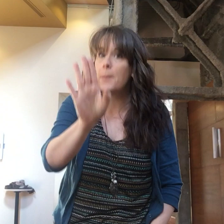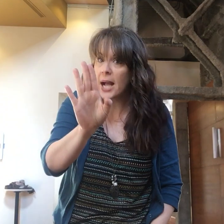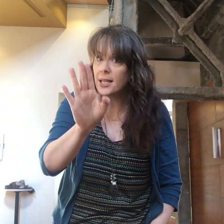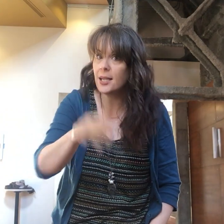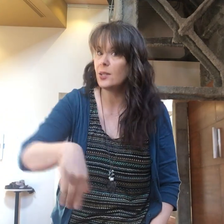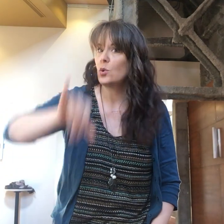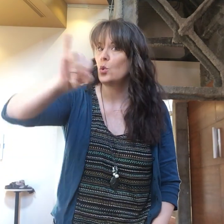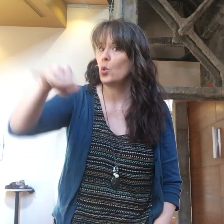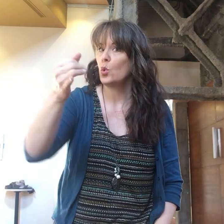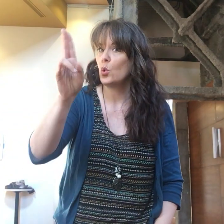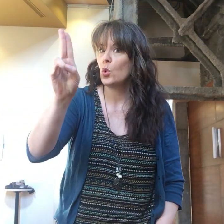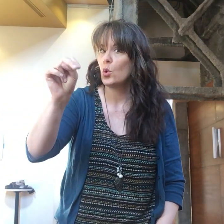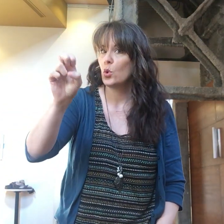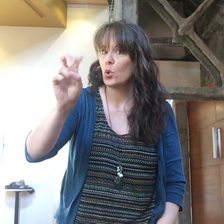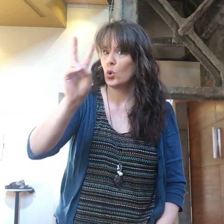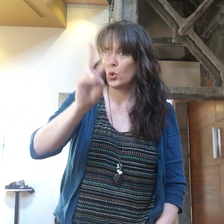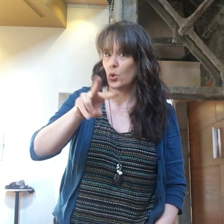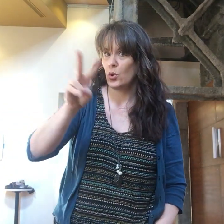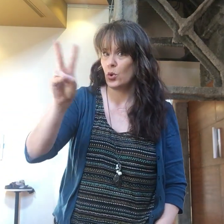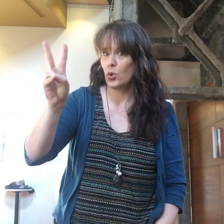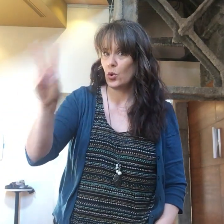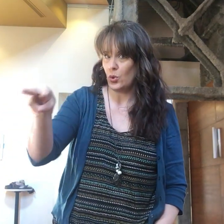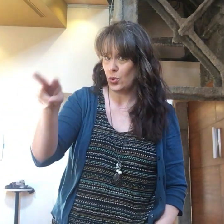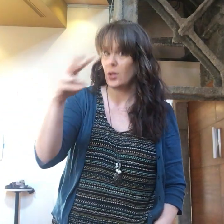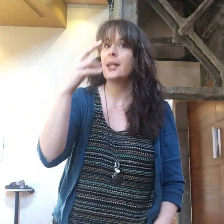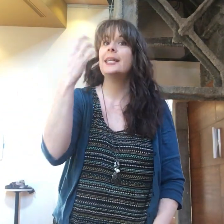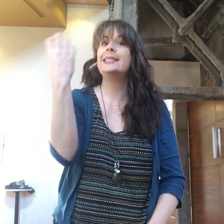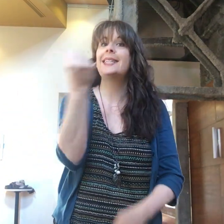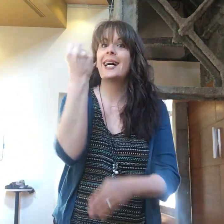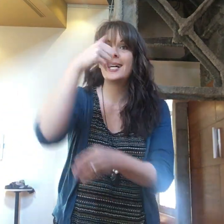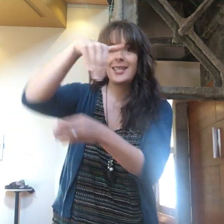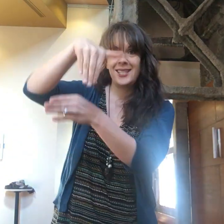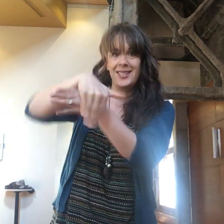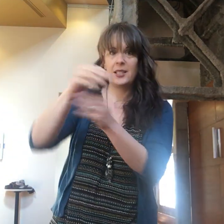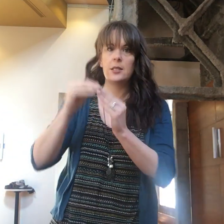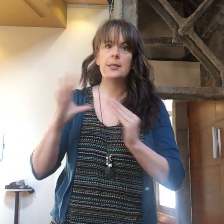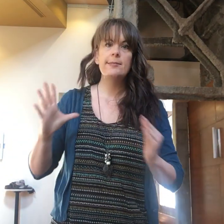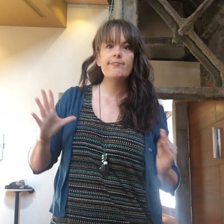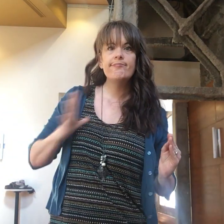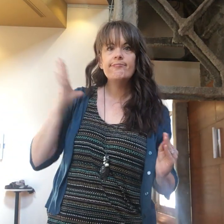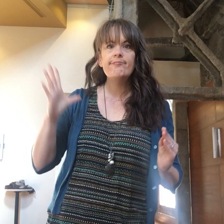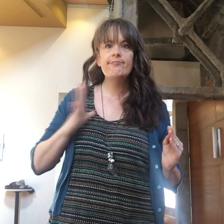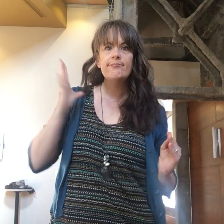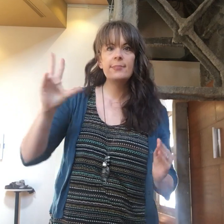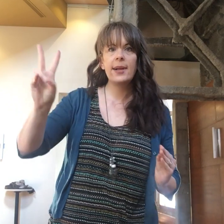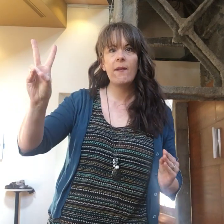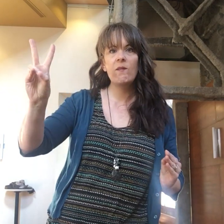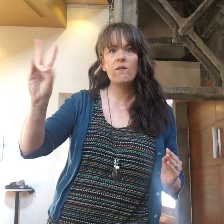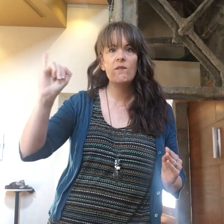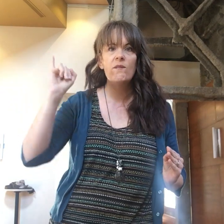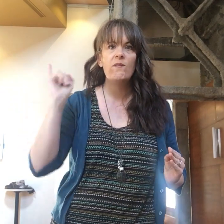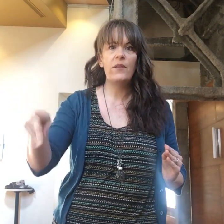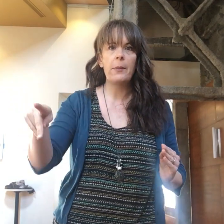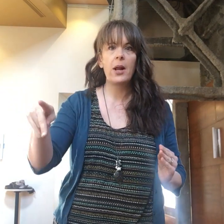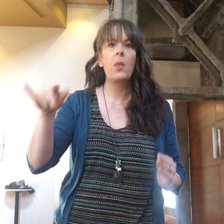BUT..... June 22nd Saturday evening, more formal like VIP